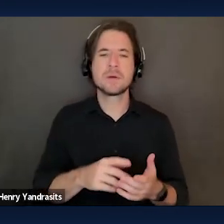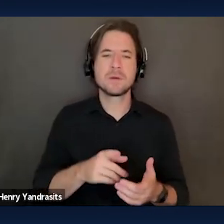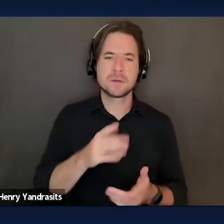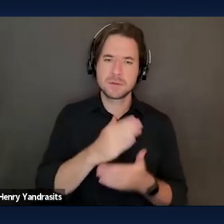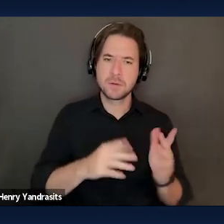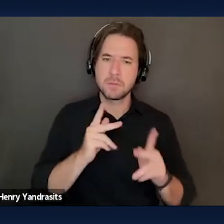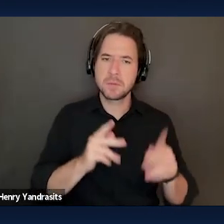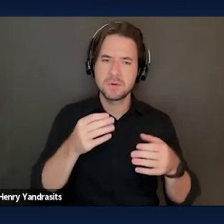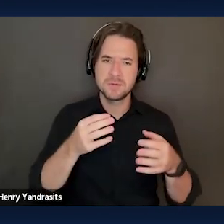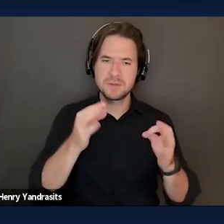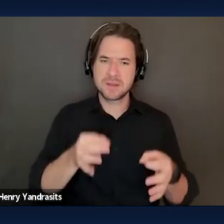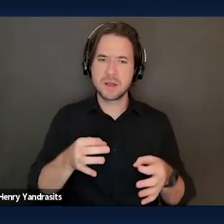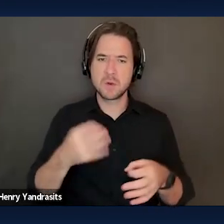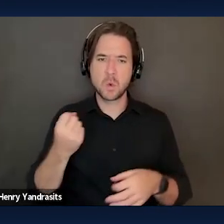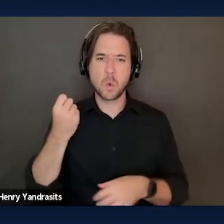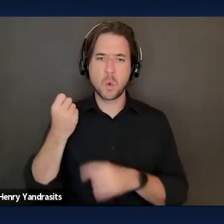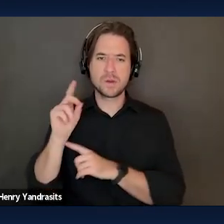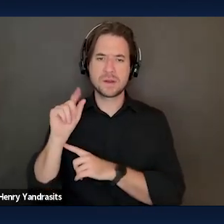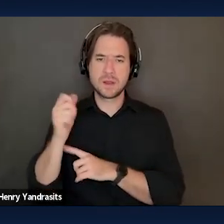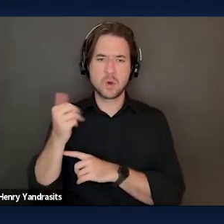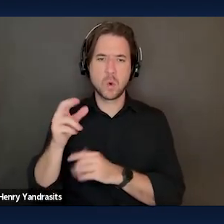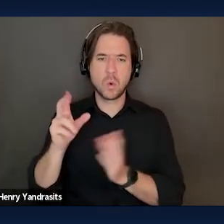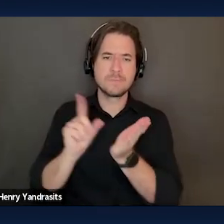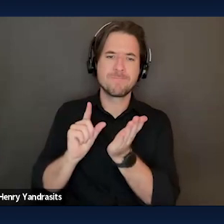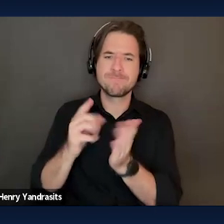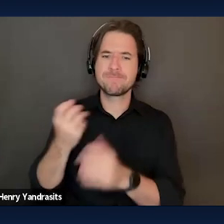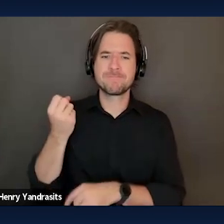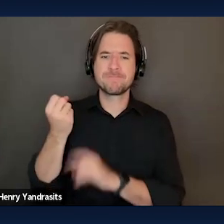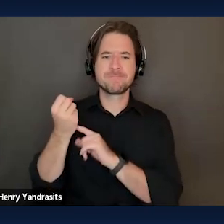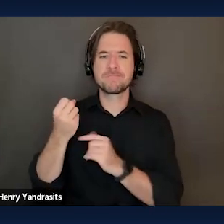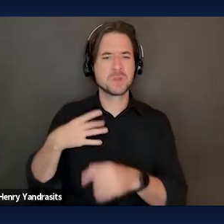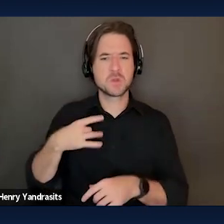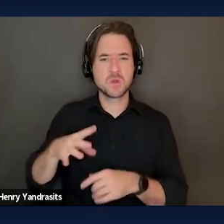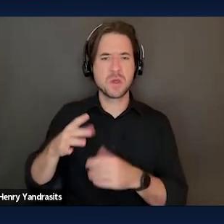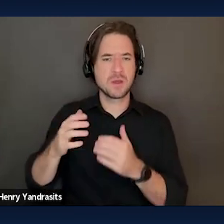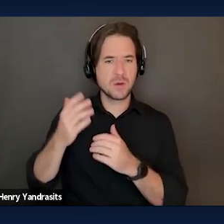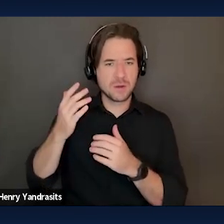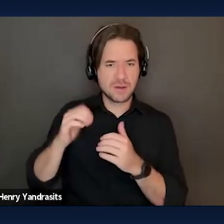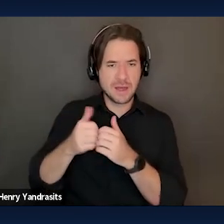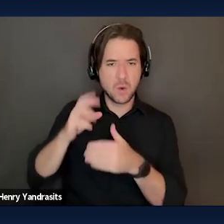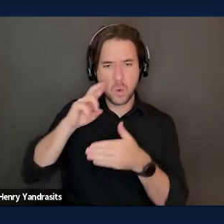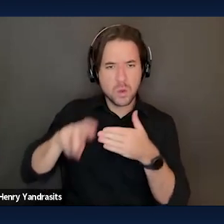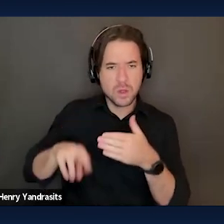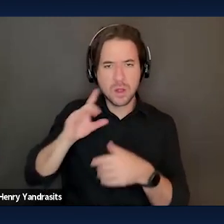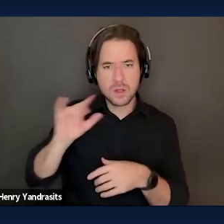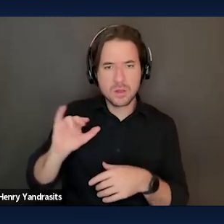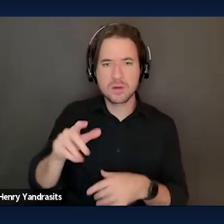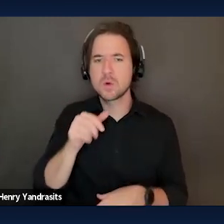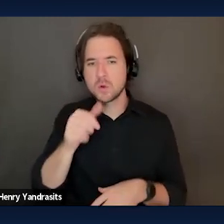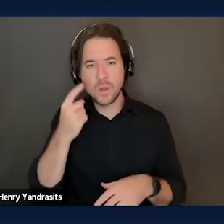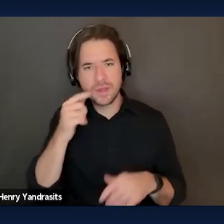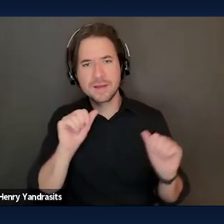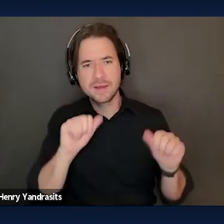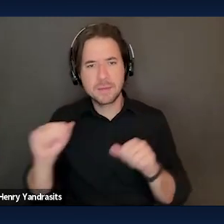To withhold their data or publication because they didn't like the way the results came out, or they didn't think it was publishable or interesting enough.